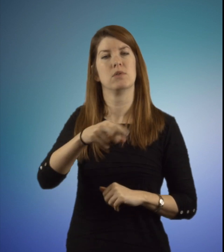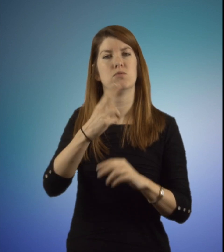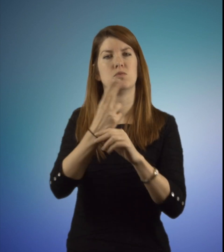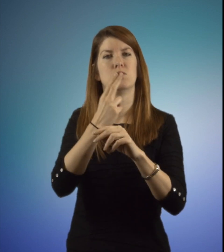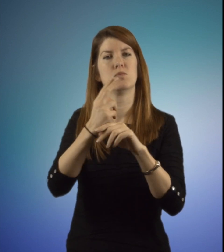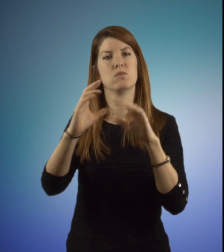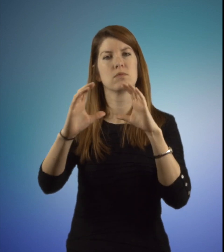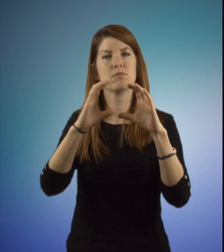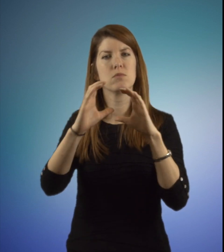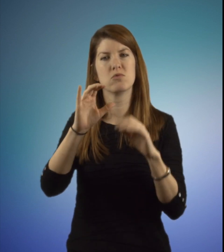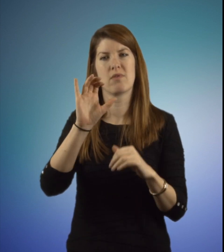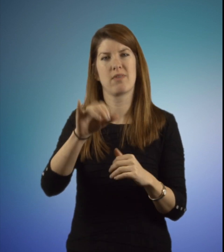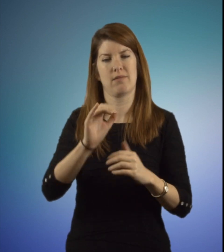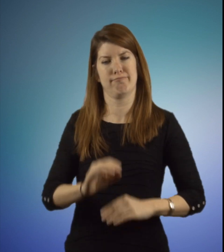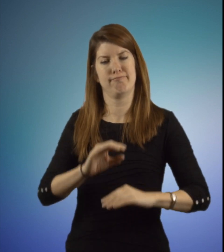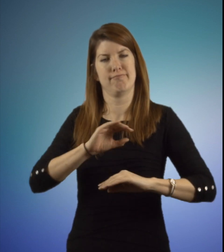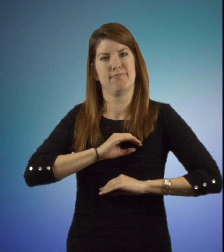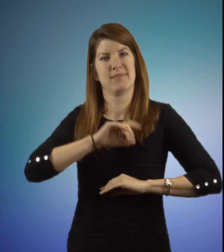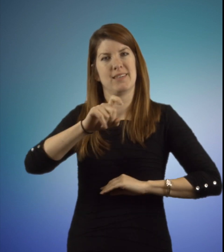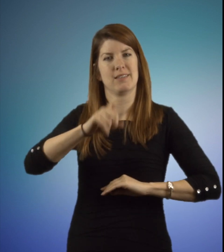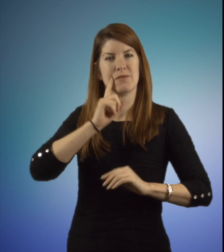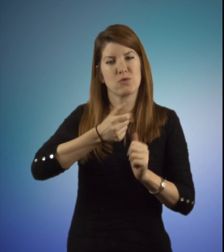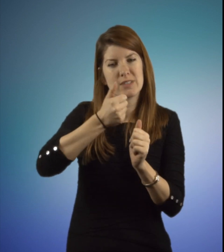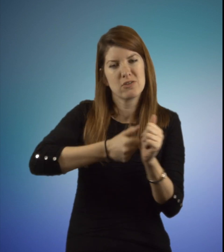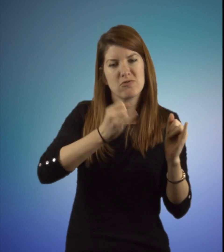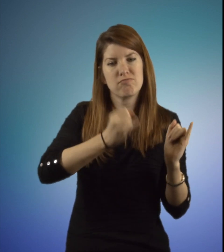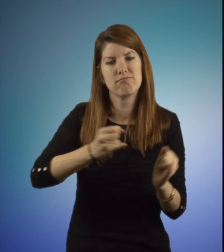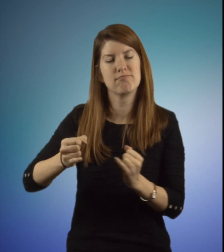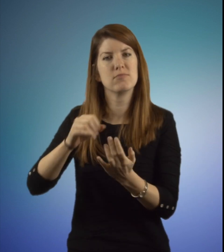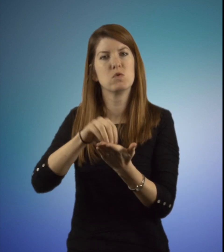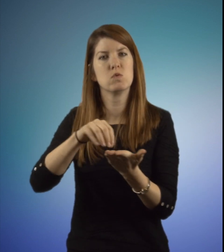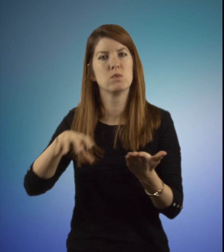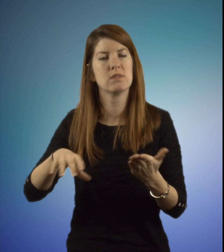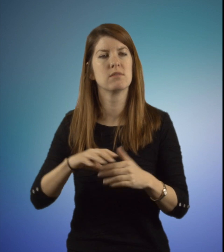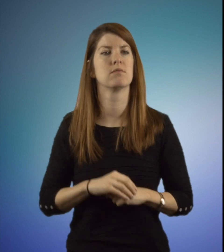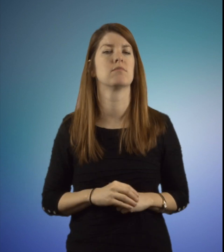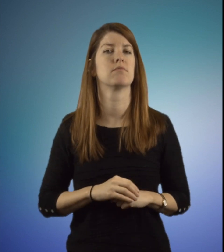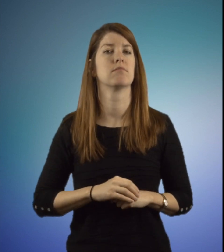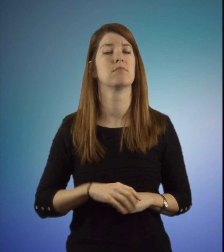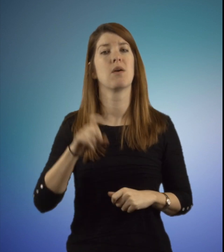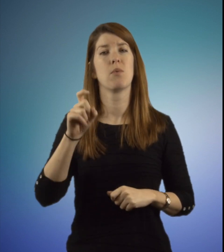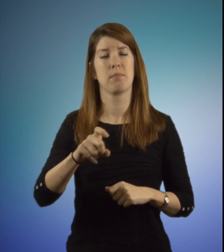and we must use communication that meets the needs of each individual student.